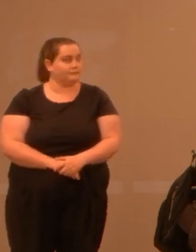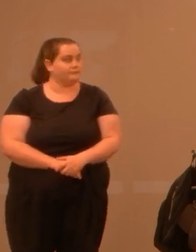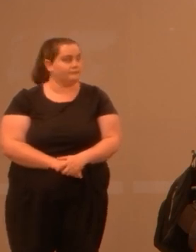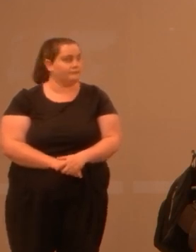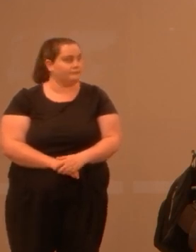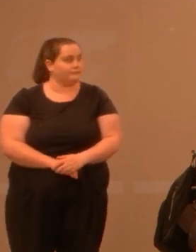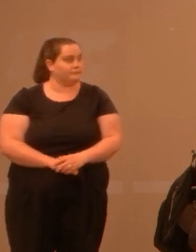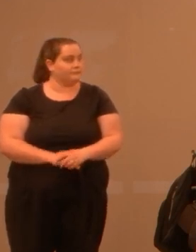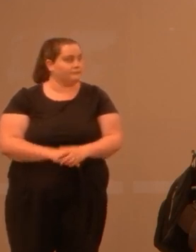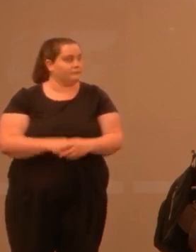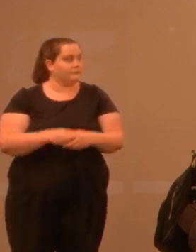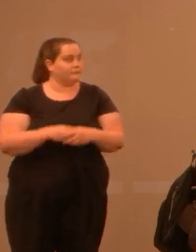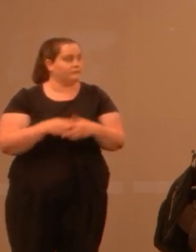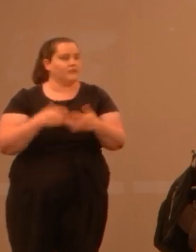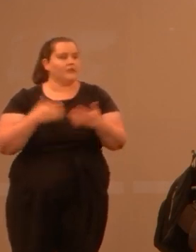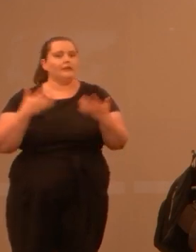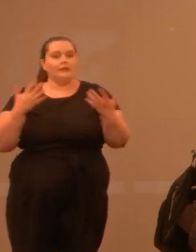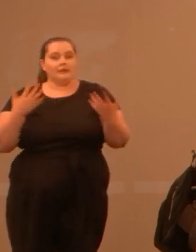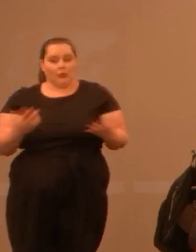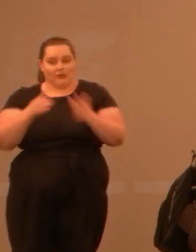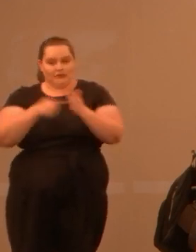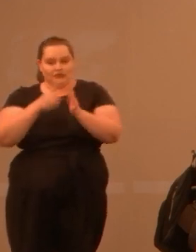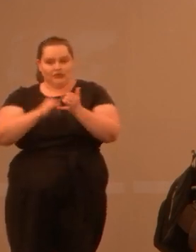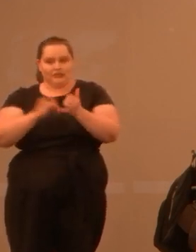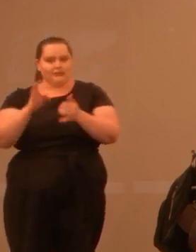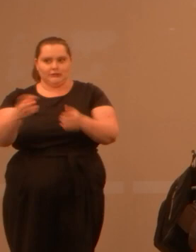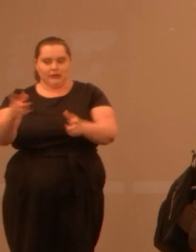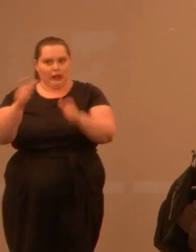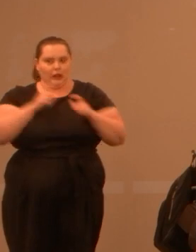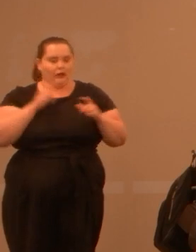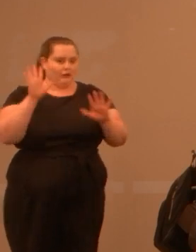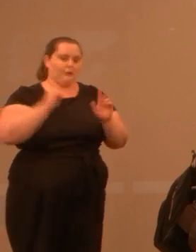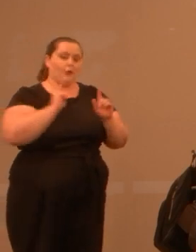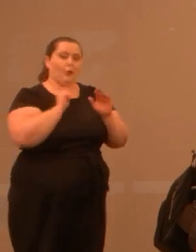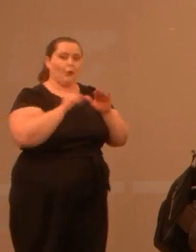to incur the wrath of Jess and depart very slightly, and it's because I was